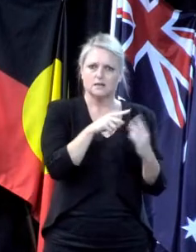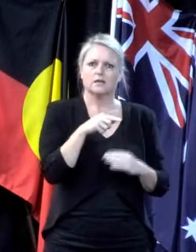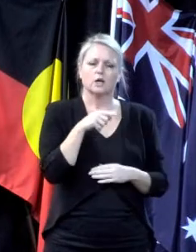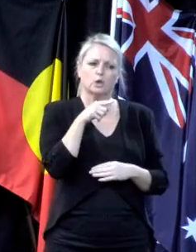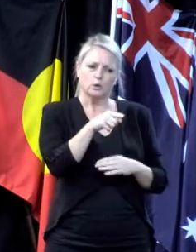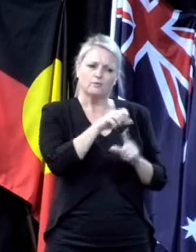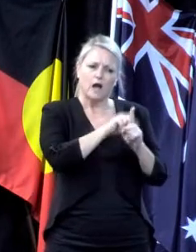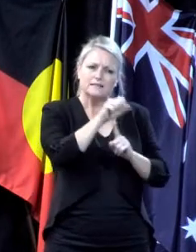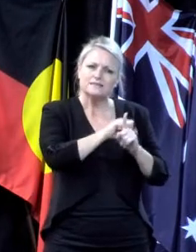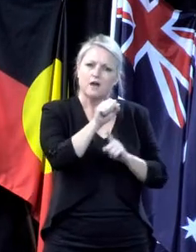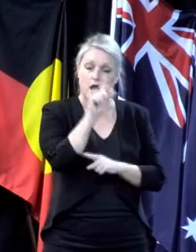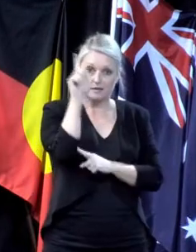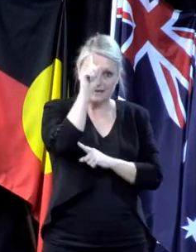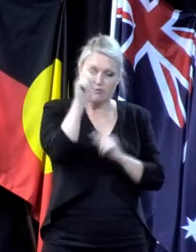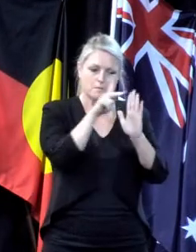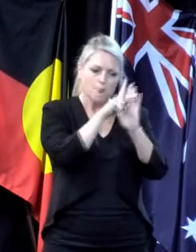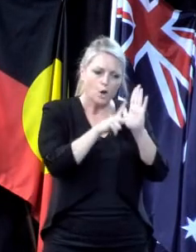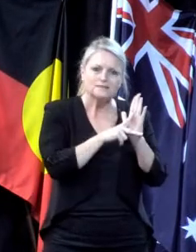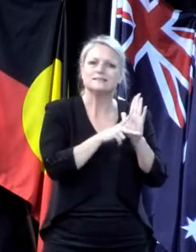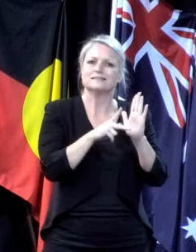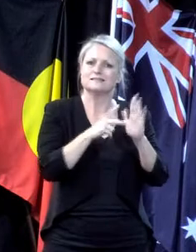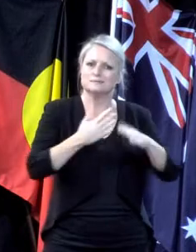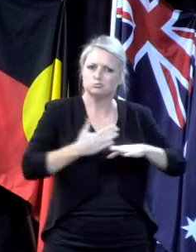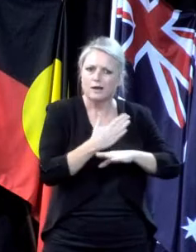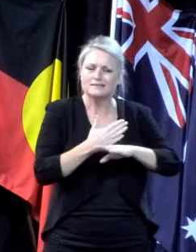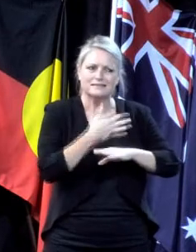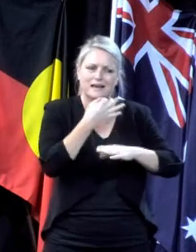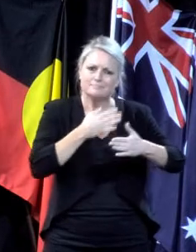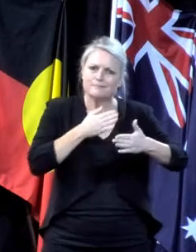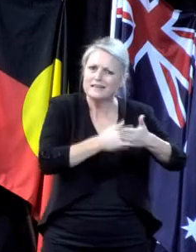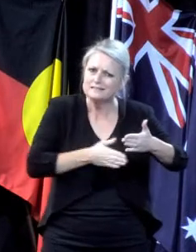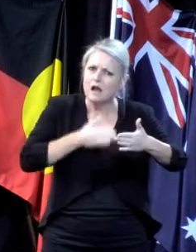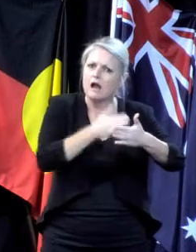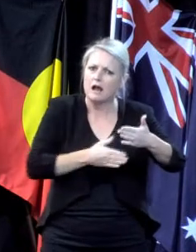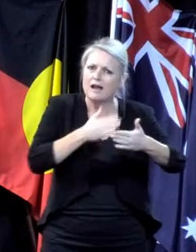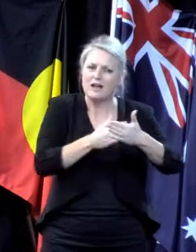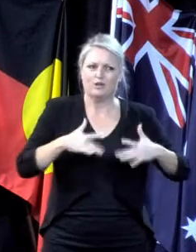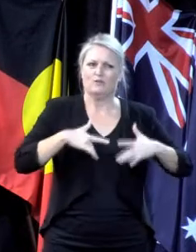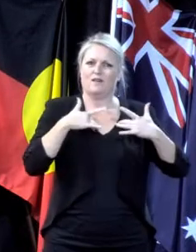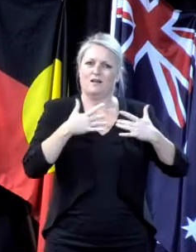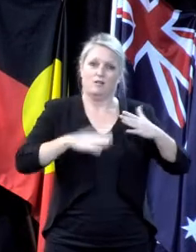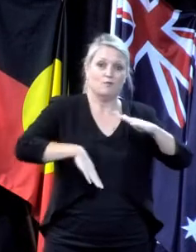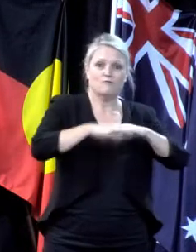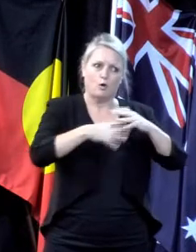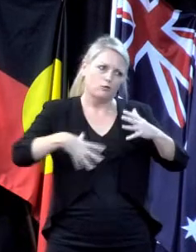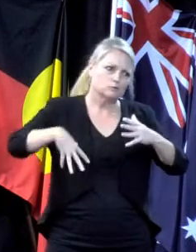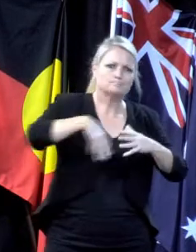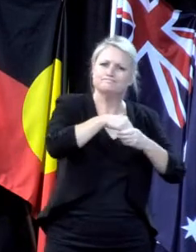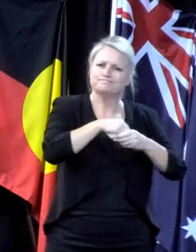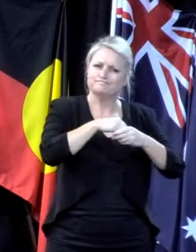that hinder the provision of inclusive education at Thuringowa. And let’s go through them.